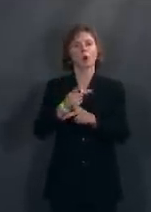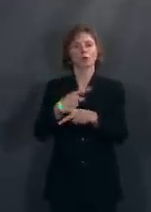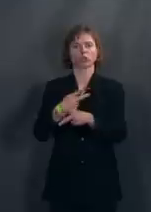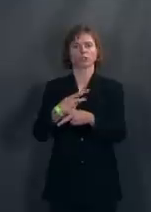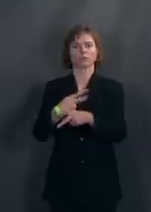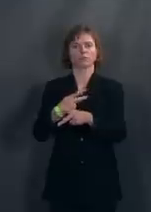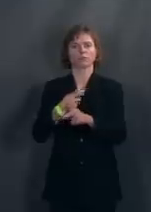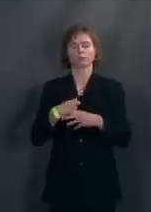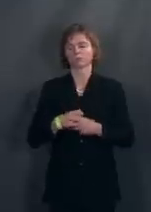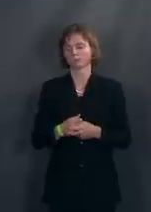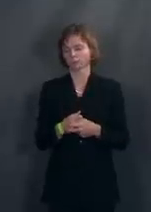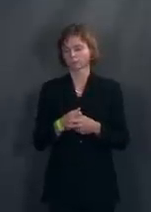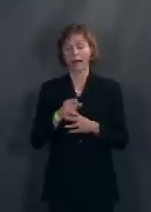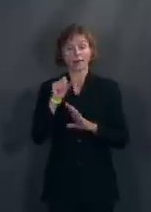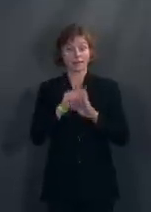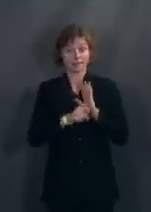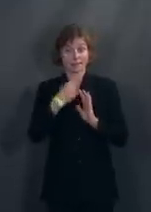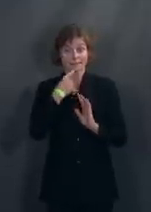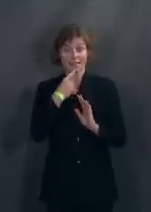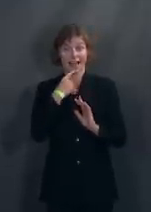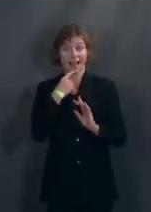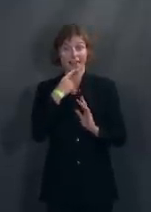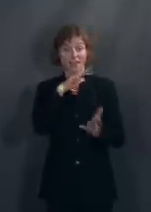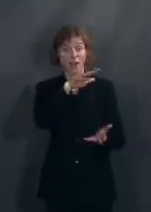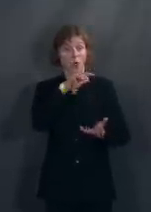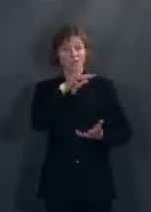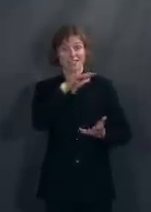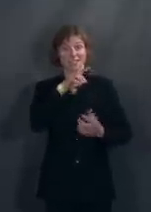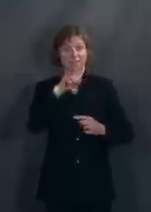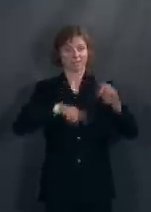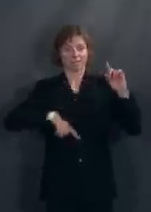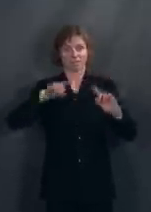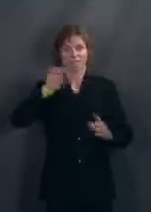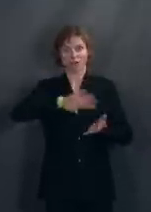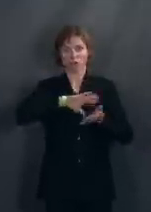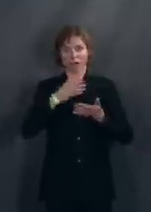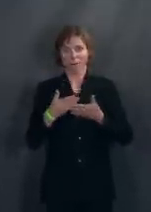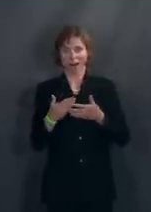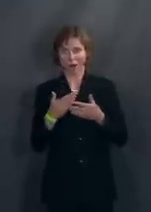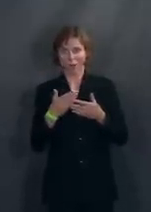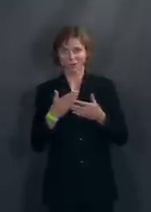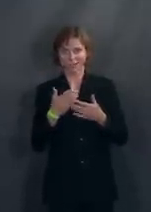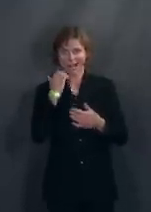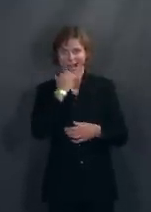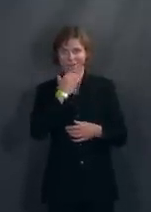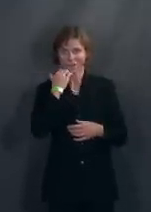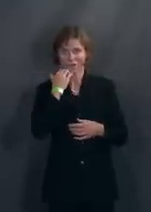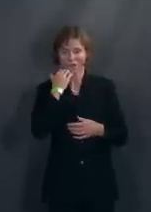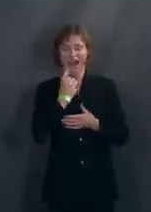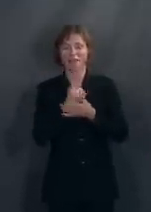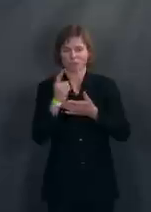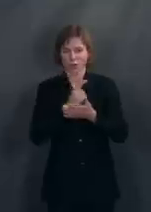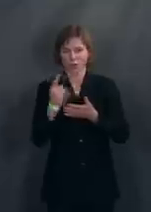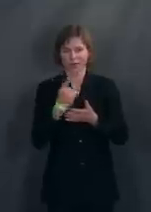that they get fluctuating amounts of vaccine every week, even though they're ordering the same amount each week.